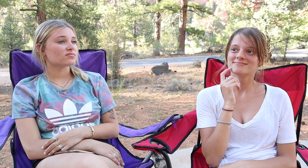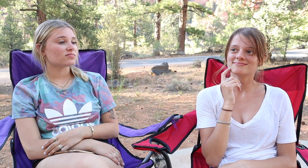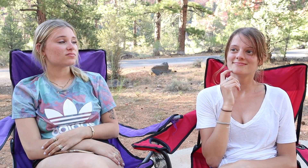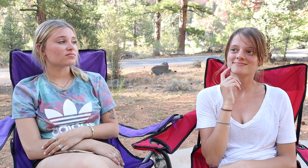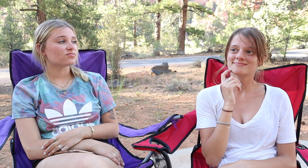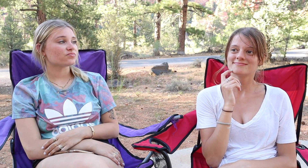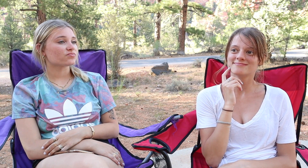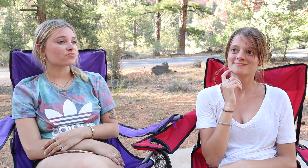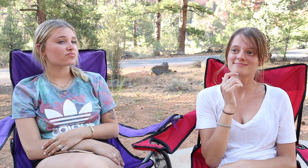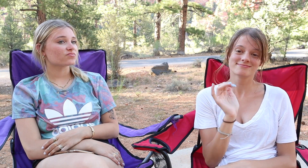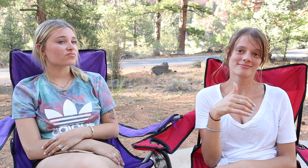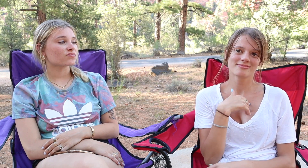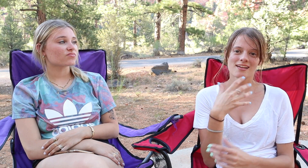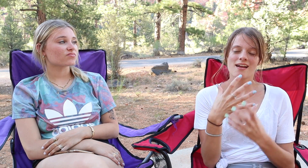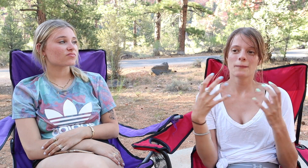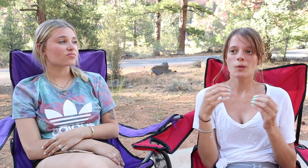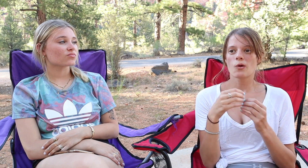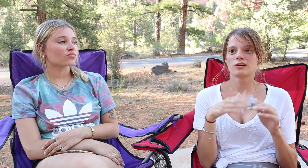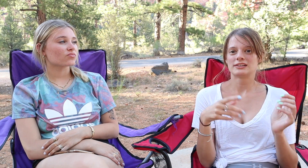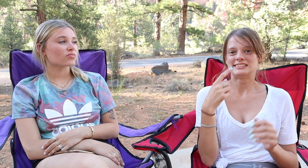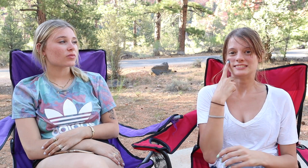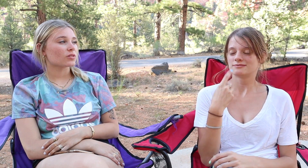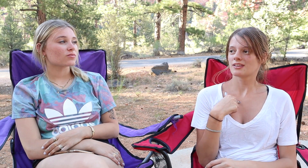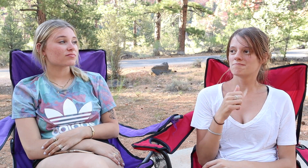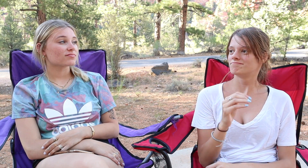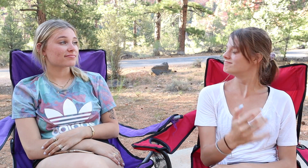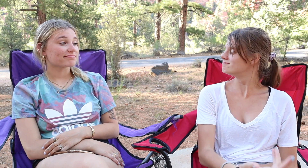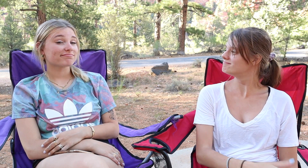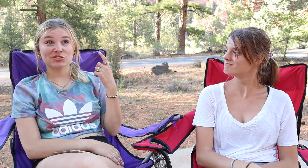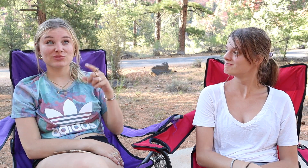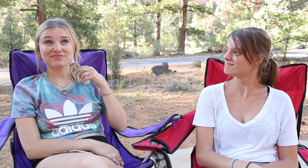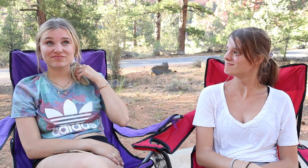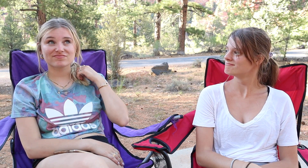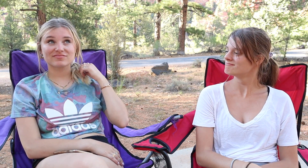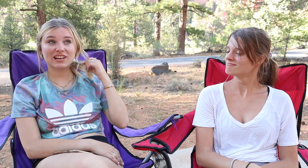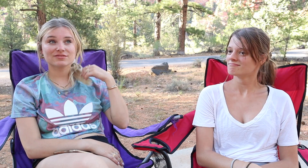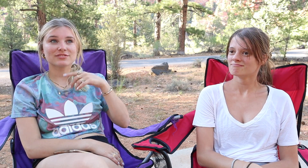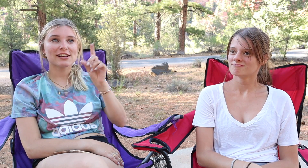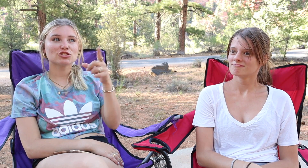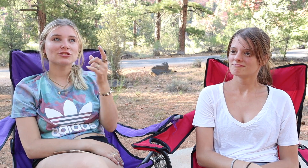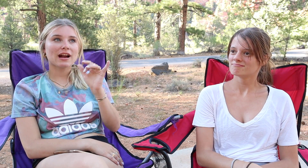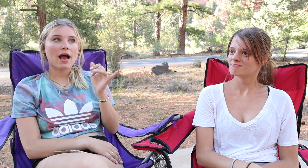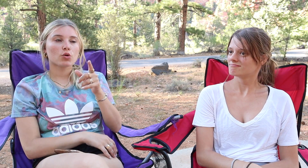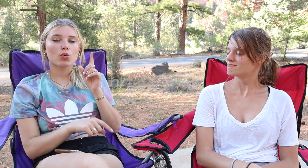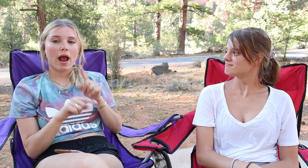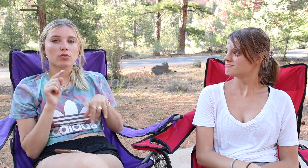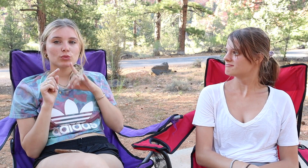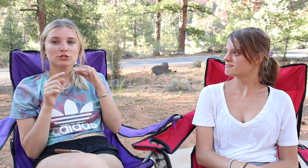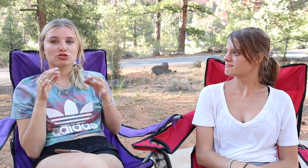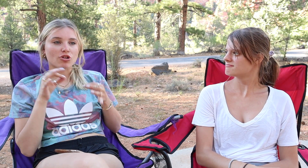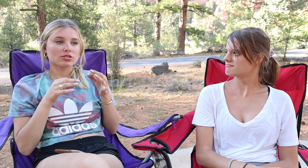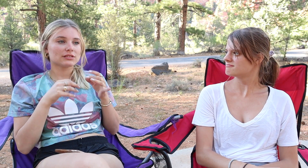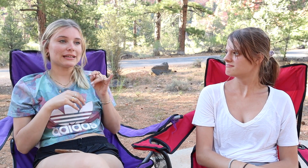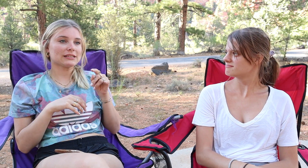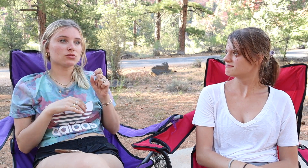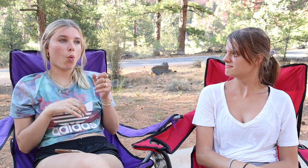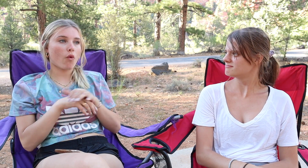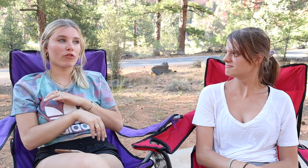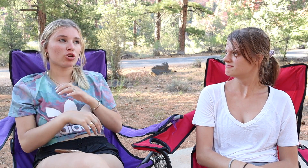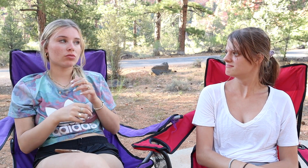I am just more than that you think of me C: I agree it is like you can't judge its cover